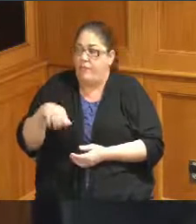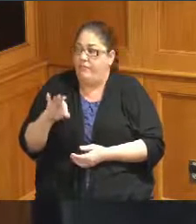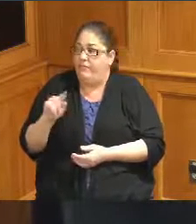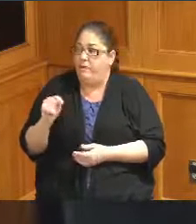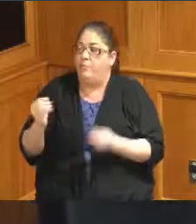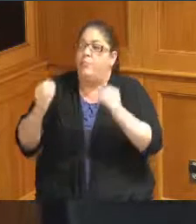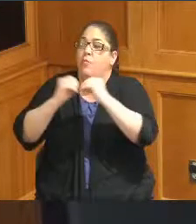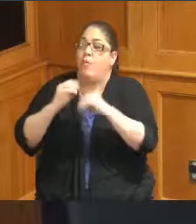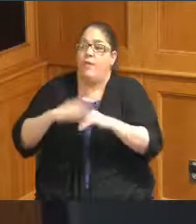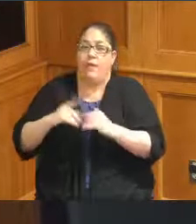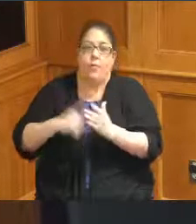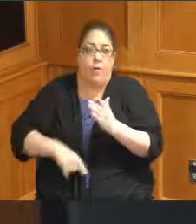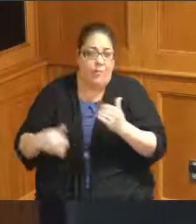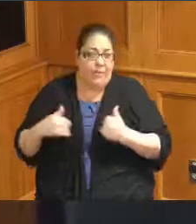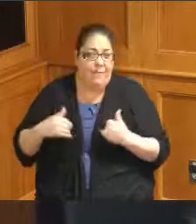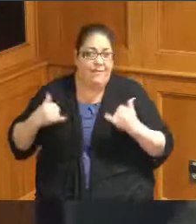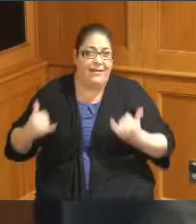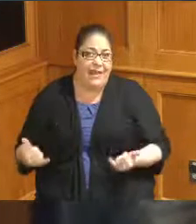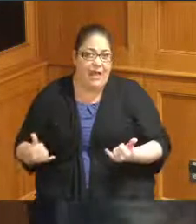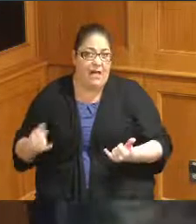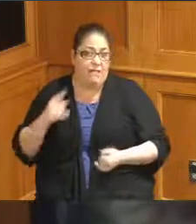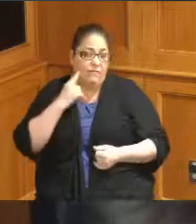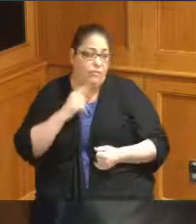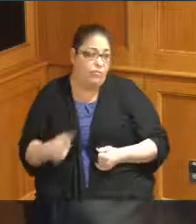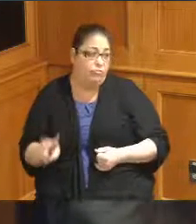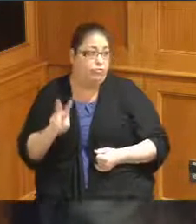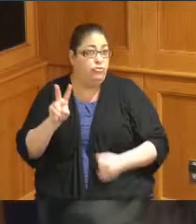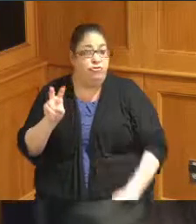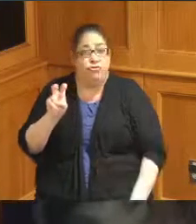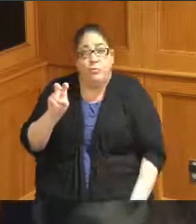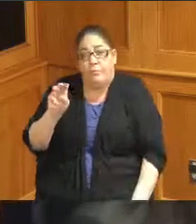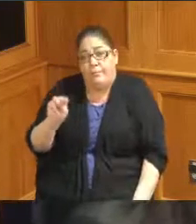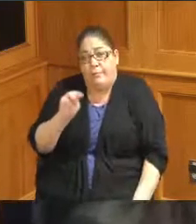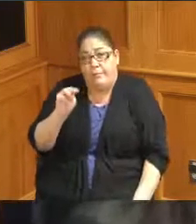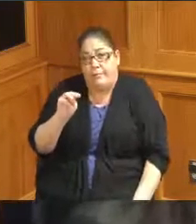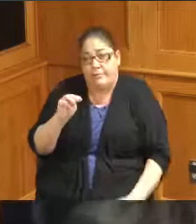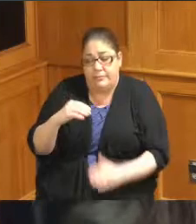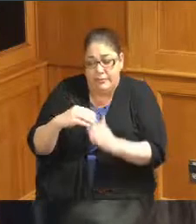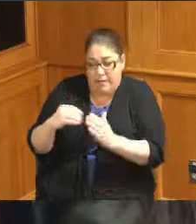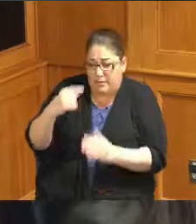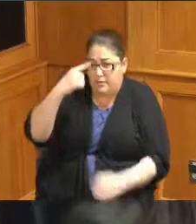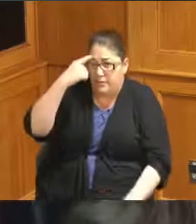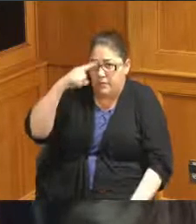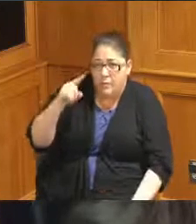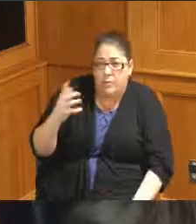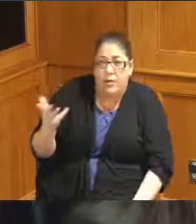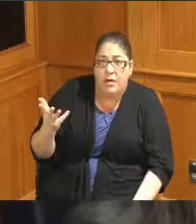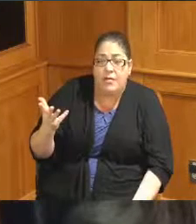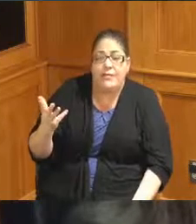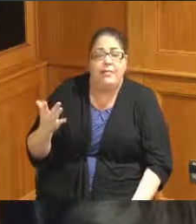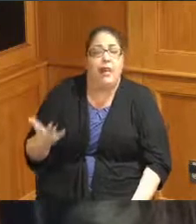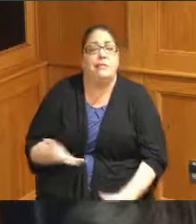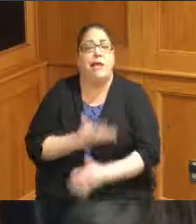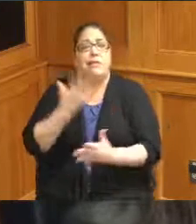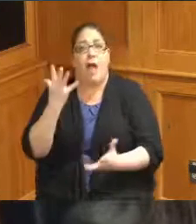what we got now for 200 million dollars that's a lot of spruce it up for not a new building